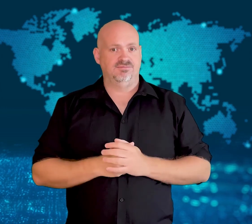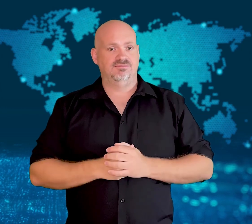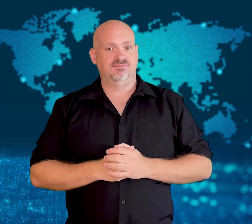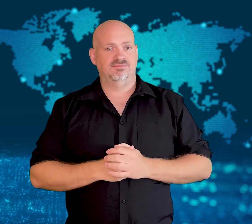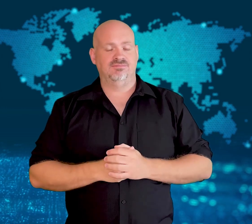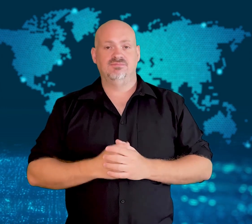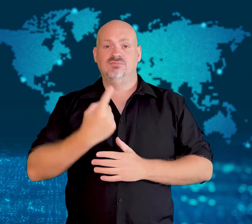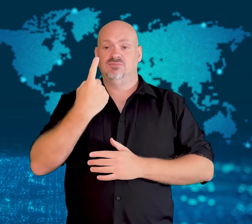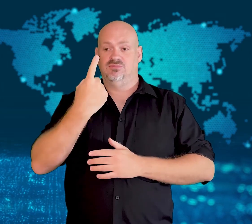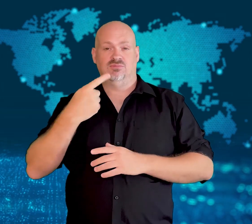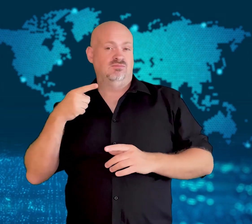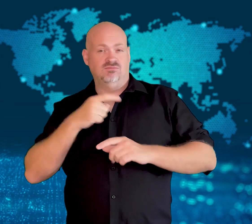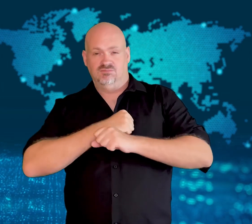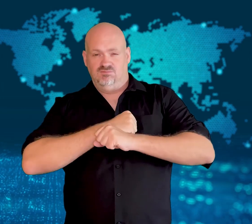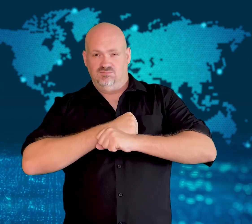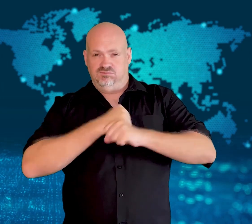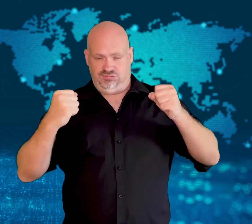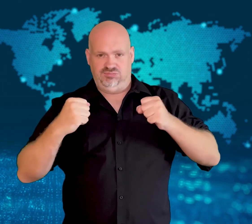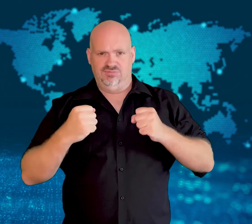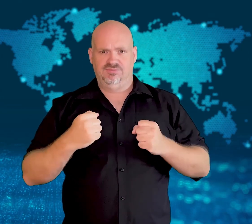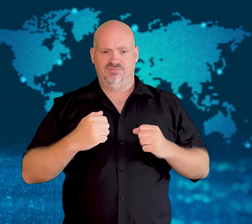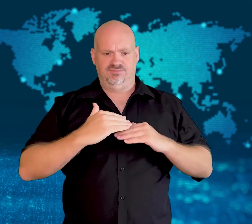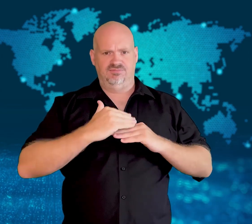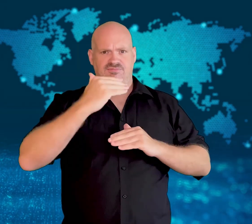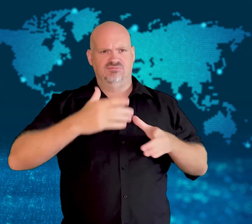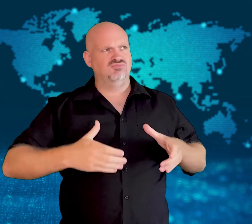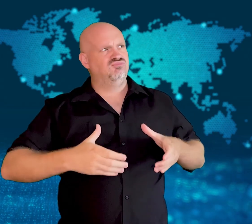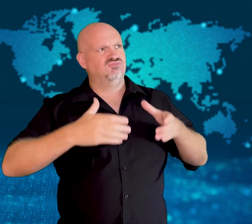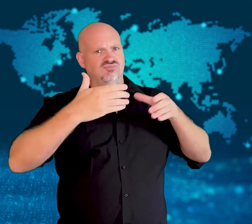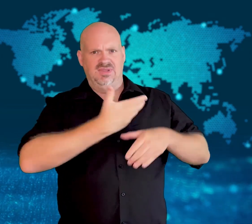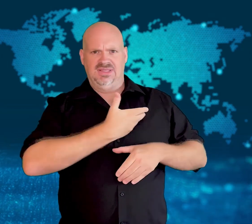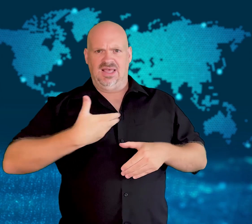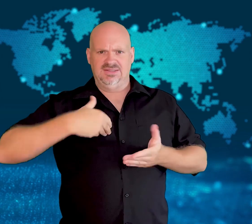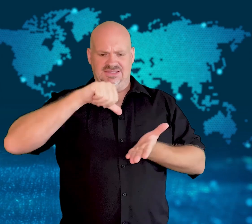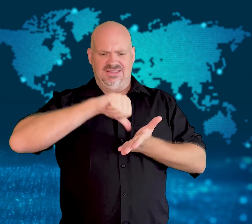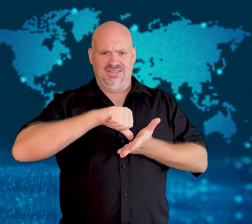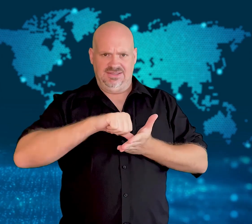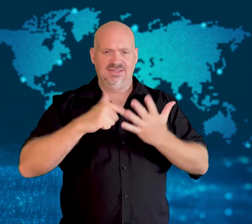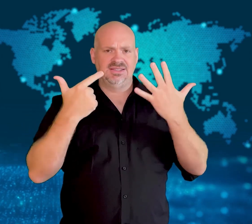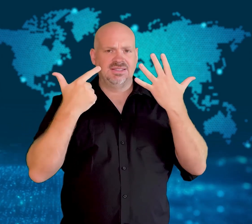causing smoke to pour out of the building and killing